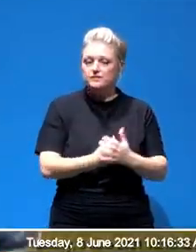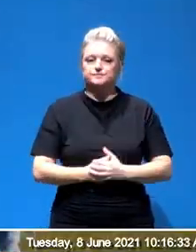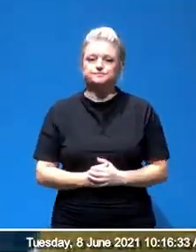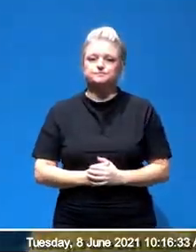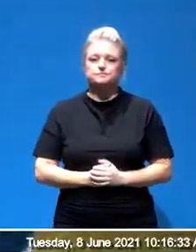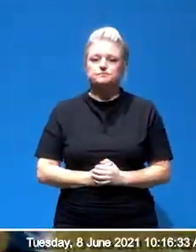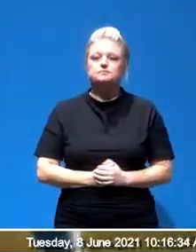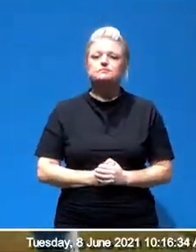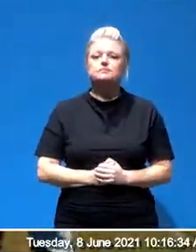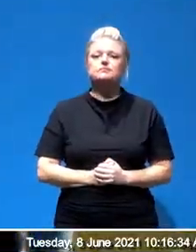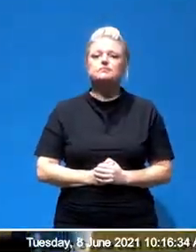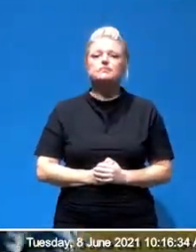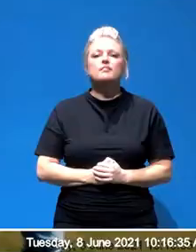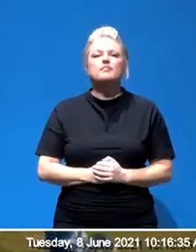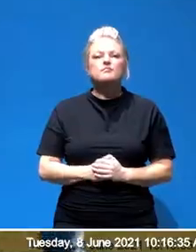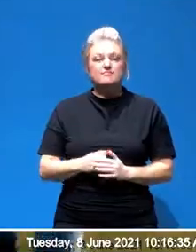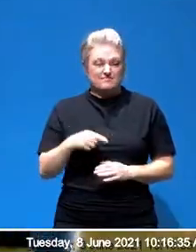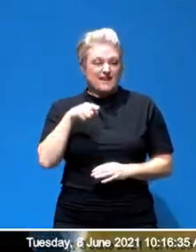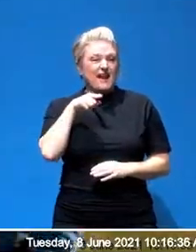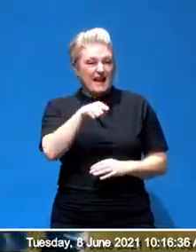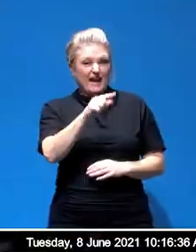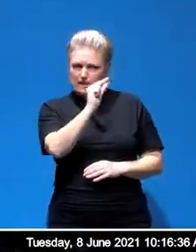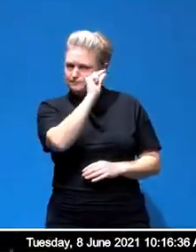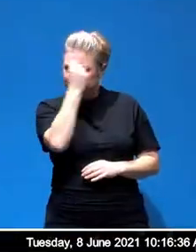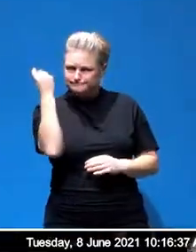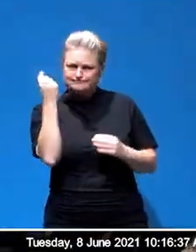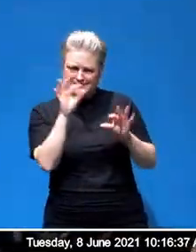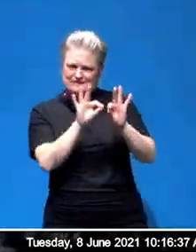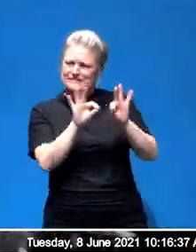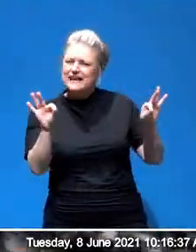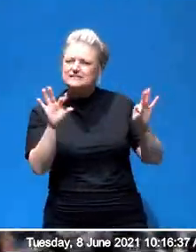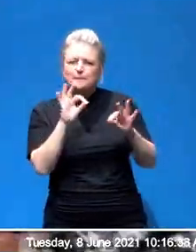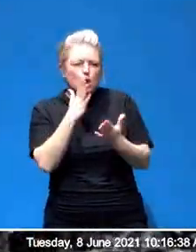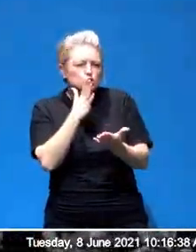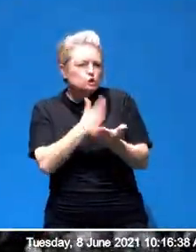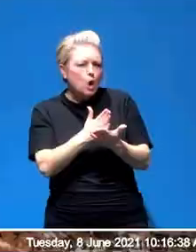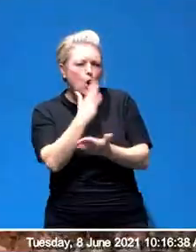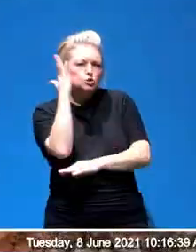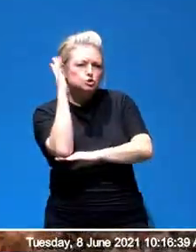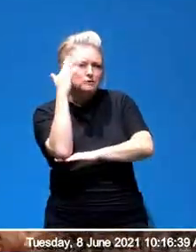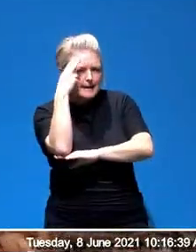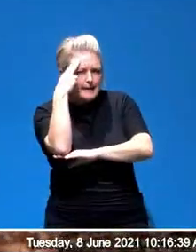It's got the sorts of sticks that Daniel likes to break. I'm not sure what sort of tree this is, I think it's a gum tree, but this is